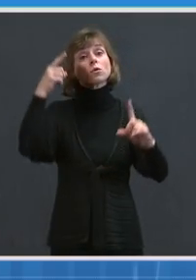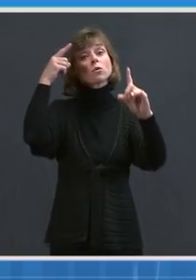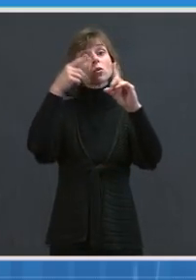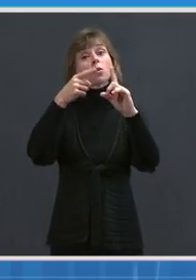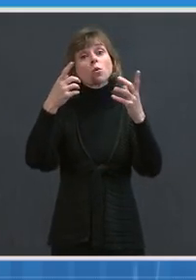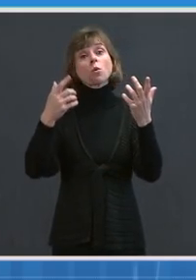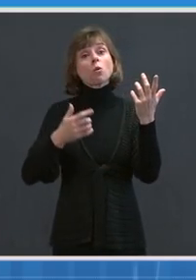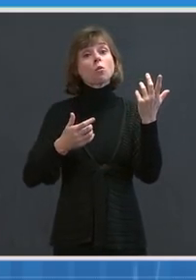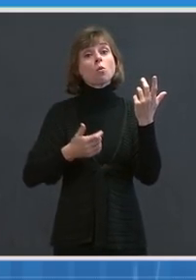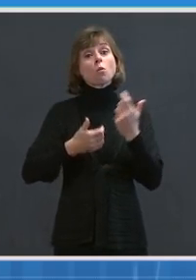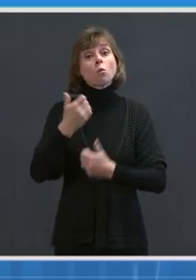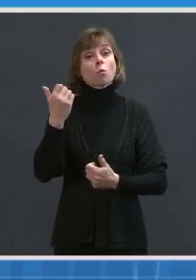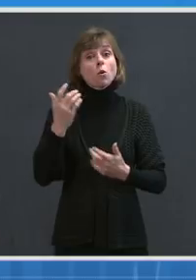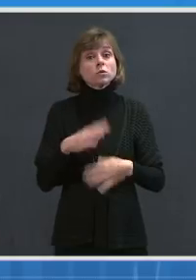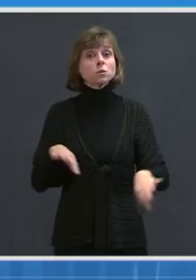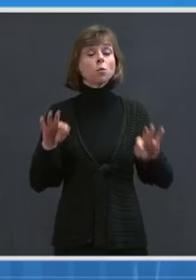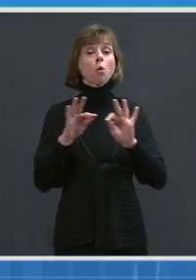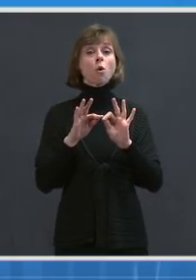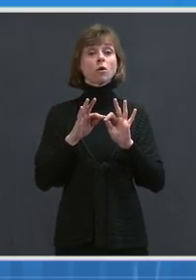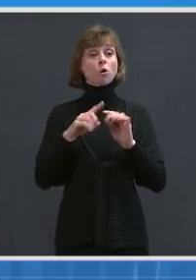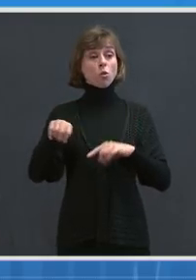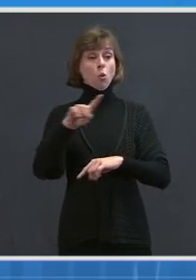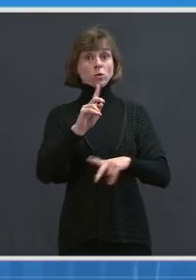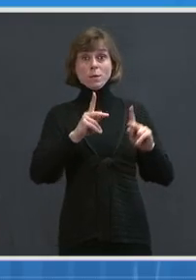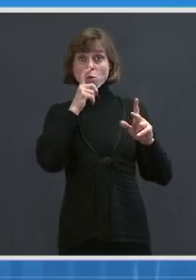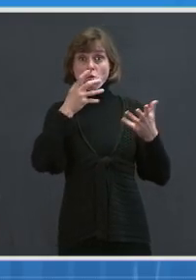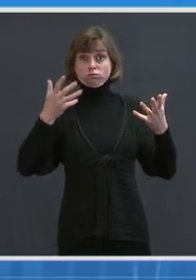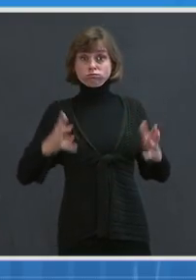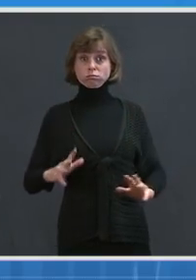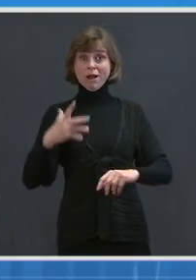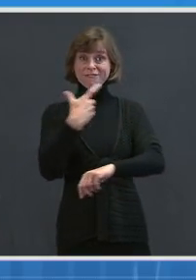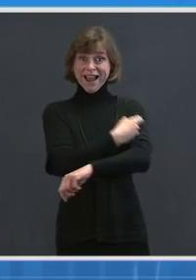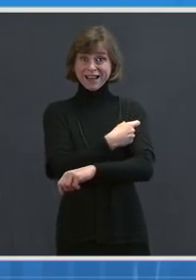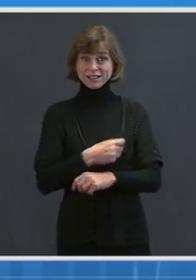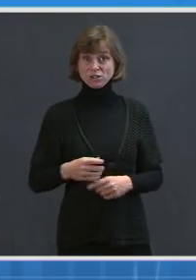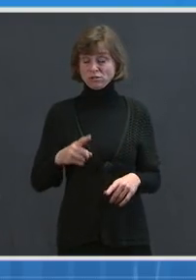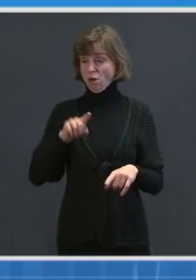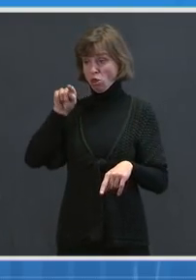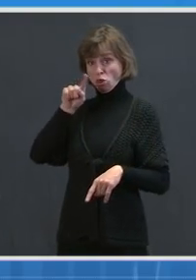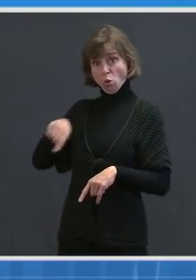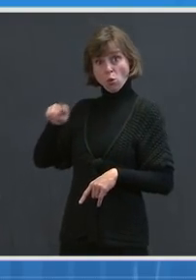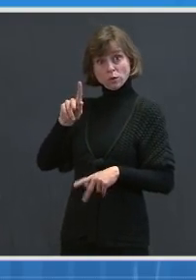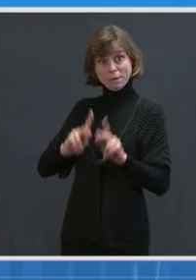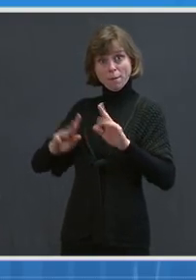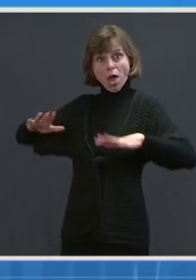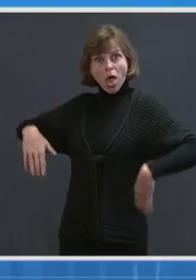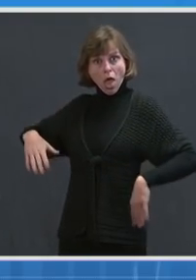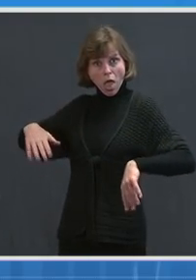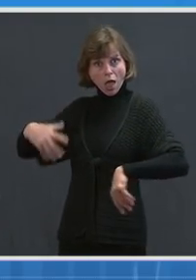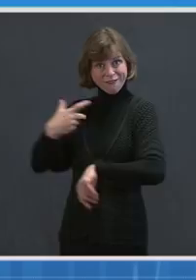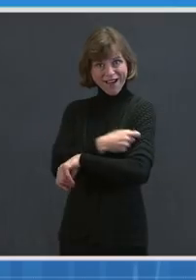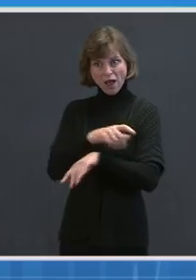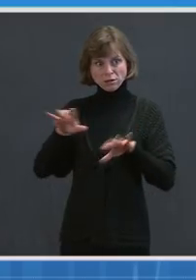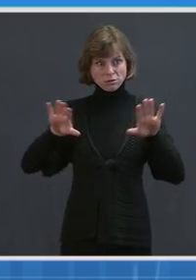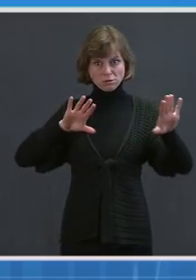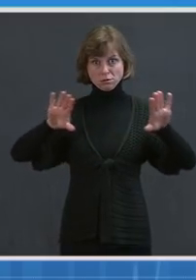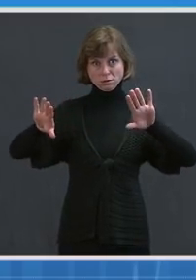is that people who have been vaccinated, and those not yet vaccinated, are able to understand the steps they can take